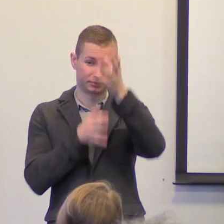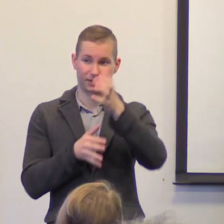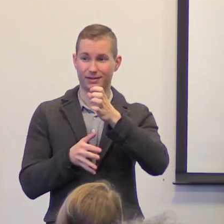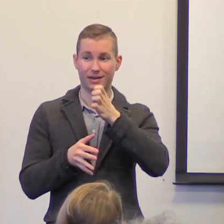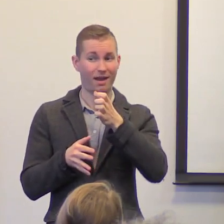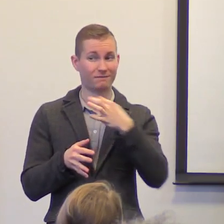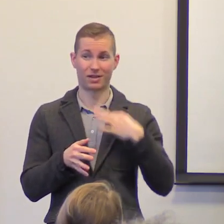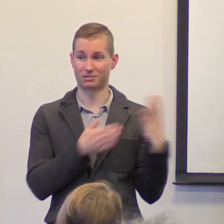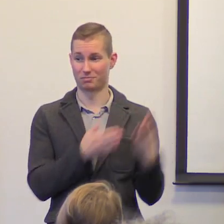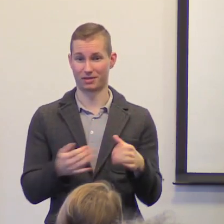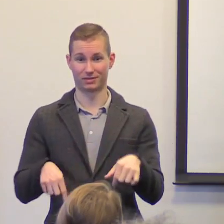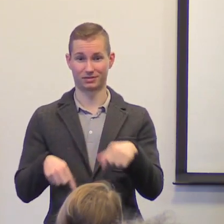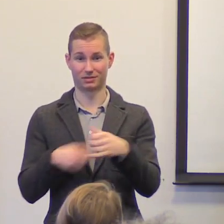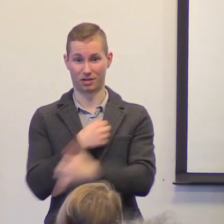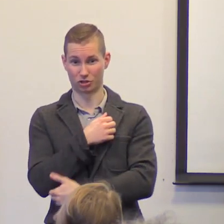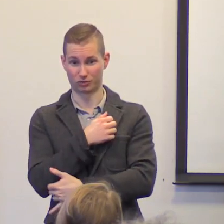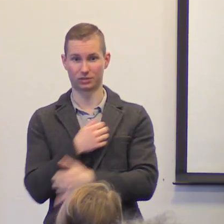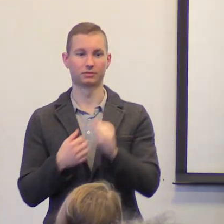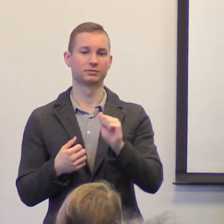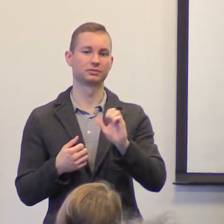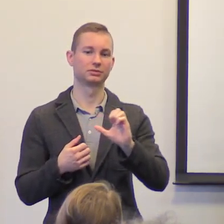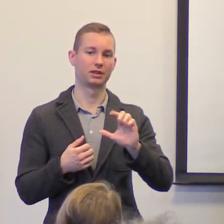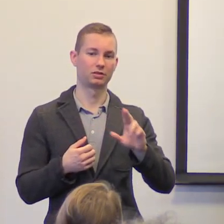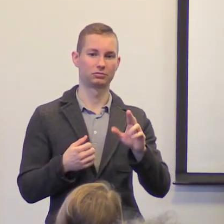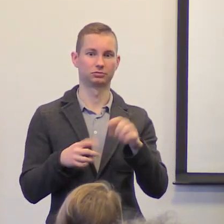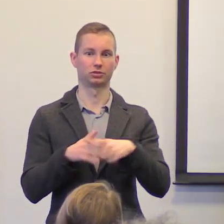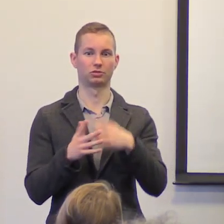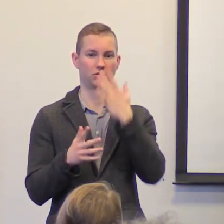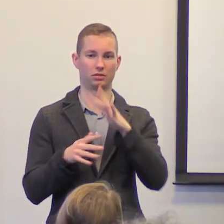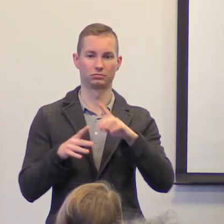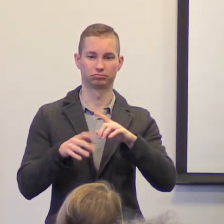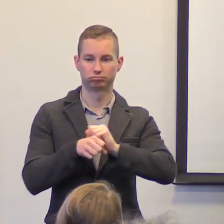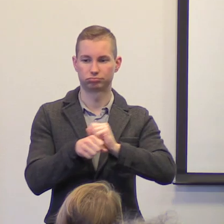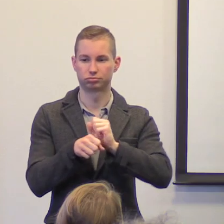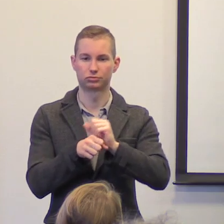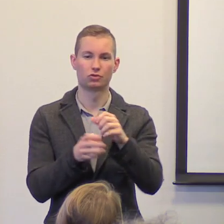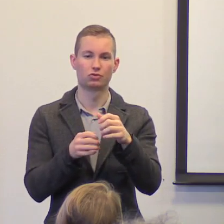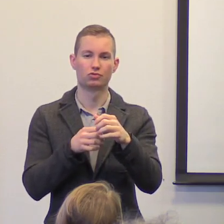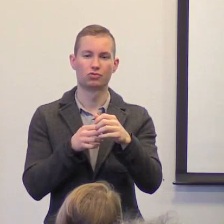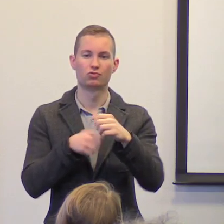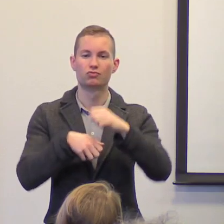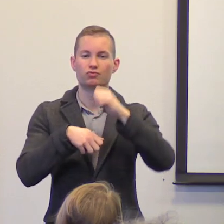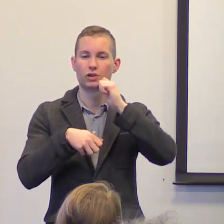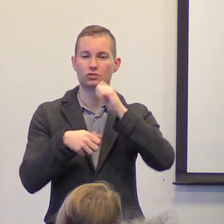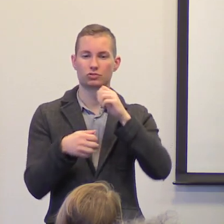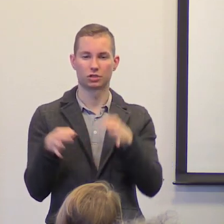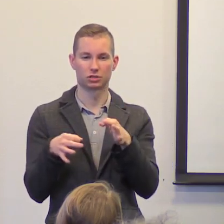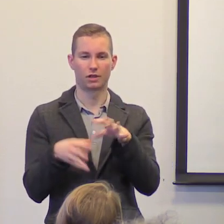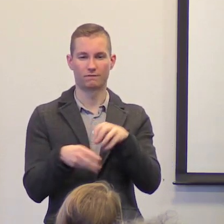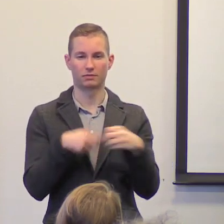So the ACLU started early on working in racial justice and was involved in the Scottsboro cases. Long story.